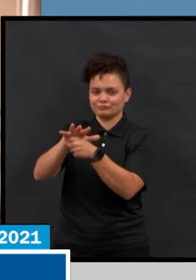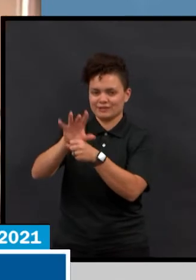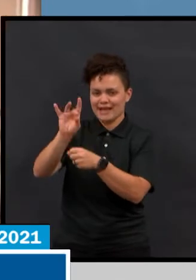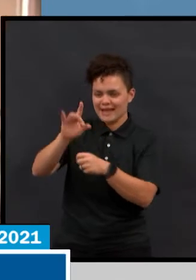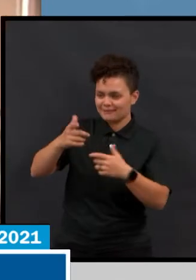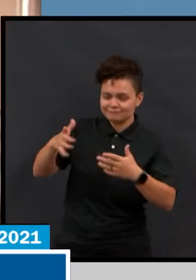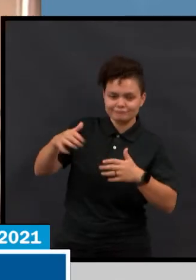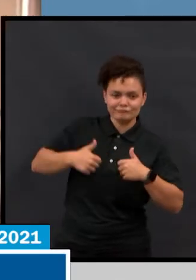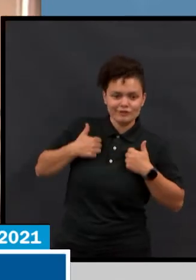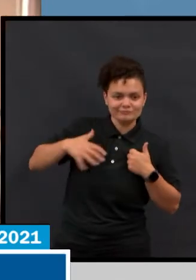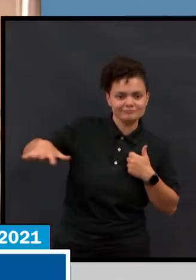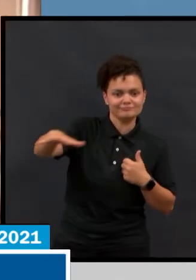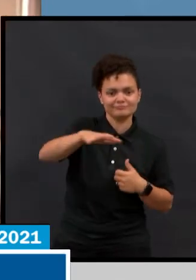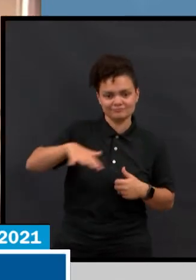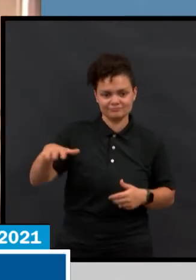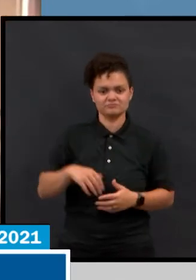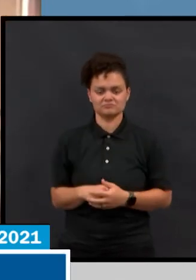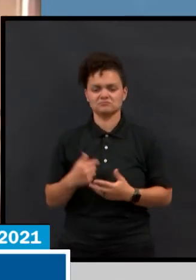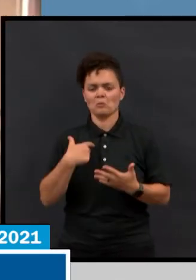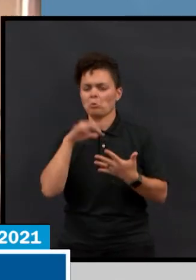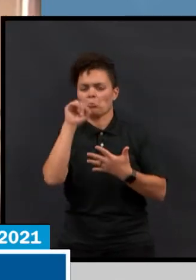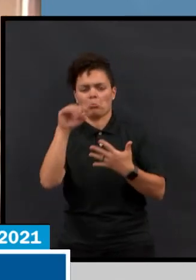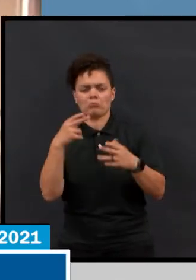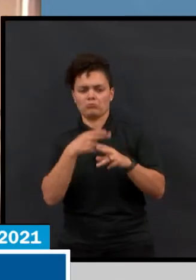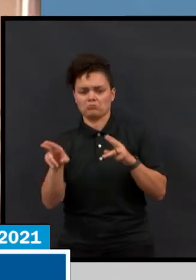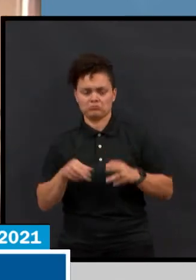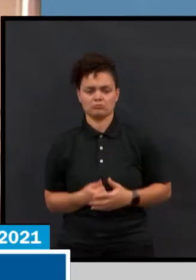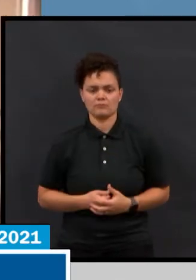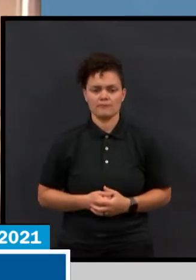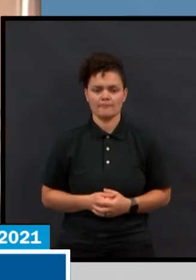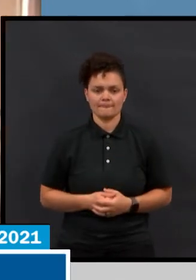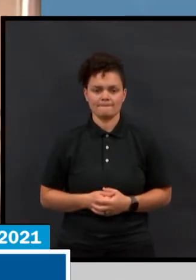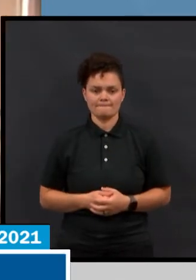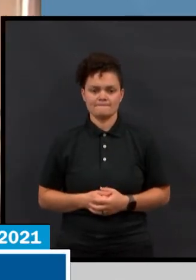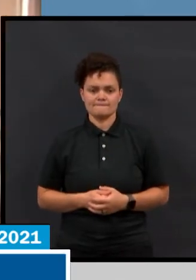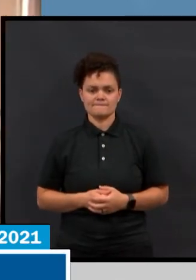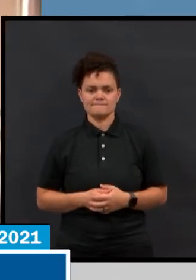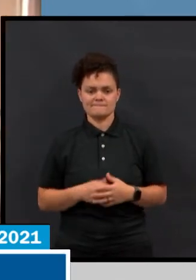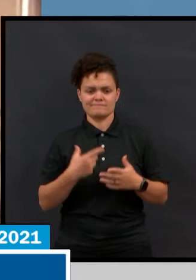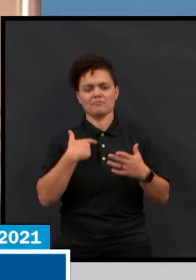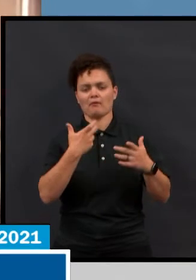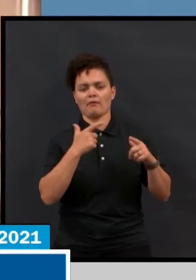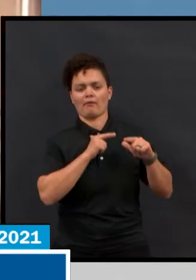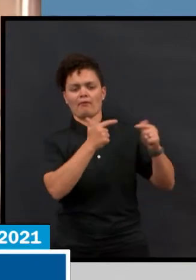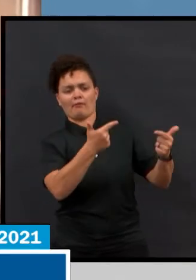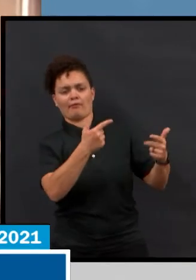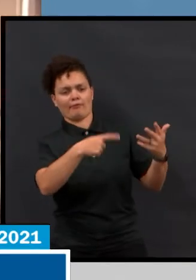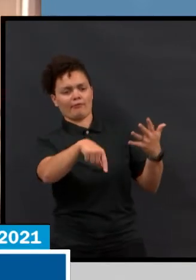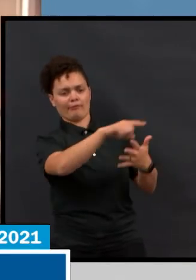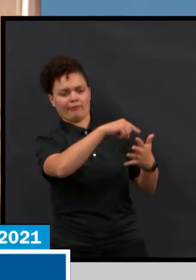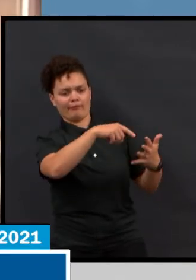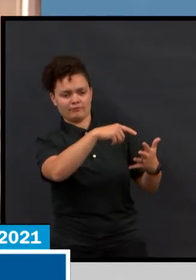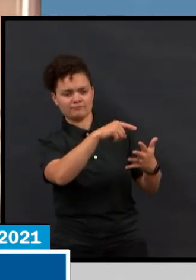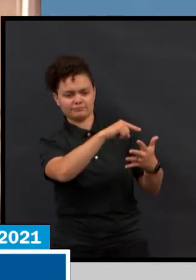so i can allow the amazing commanders of police district 2 and 5 to share what's going on